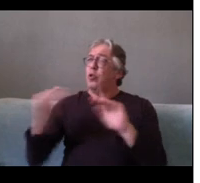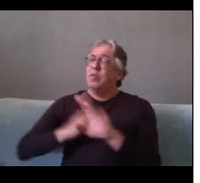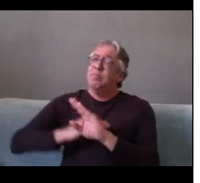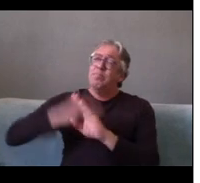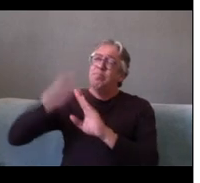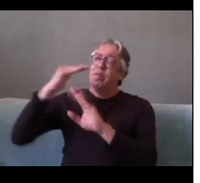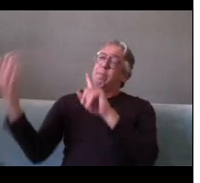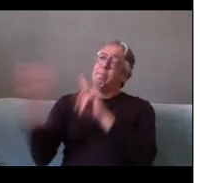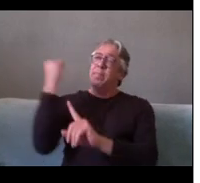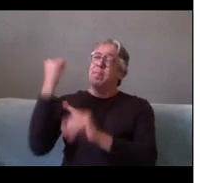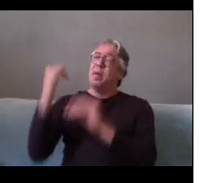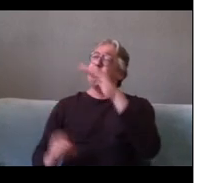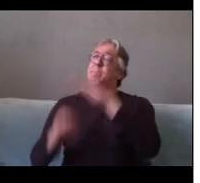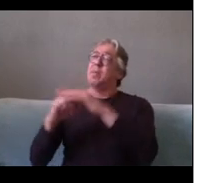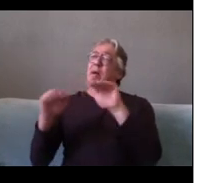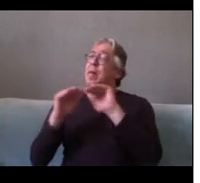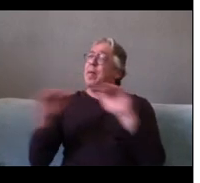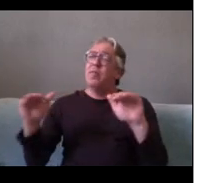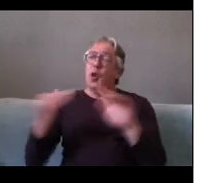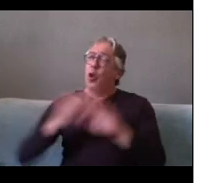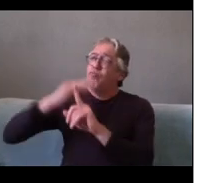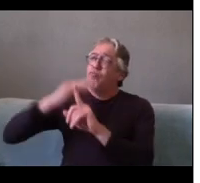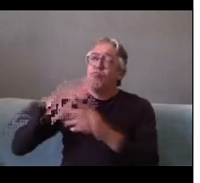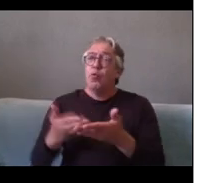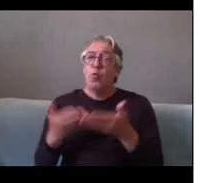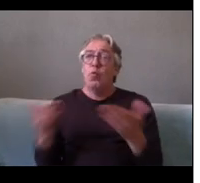The other module was information regarding ICT.